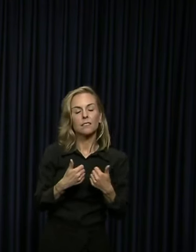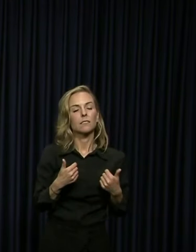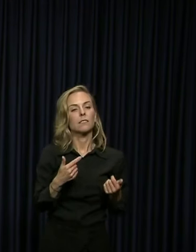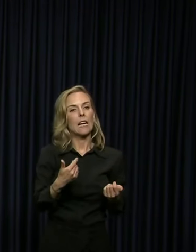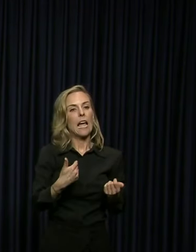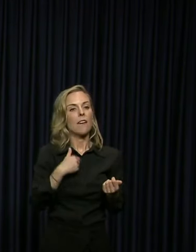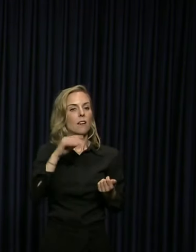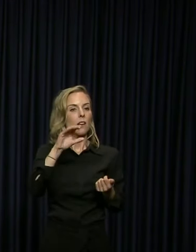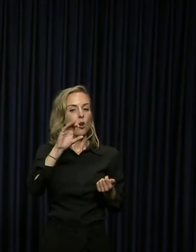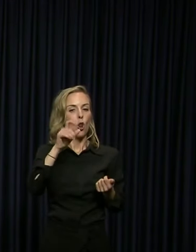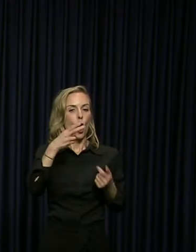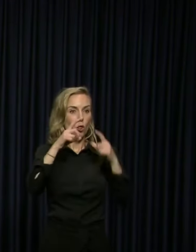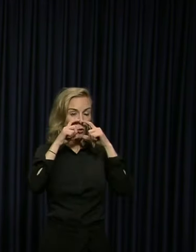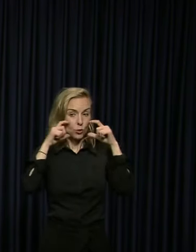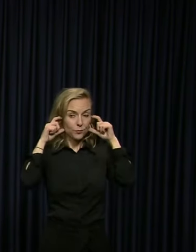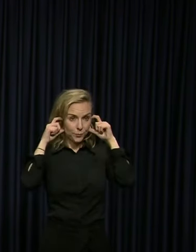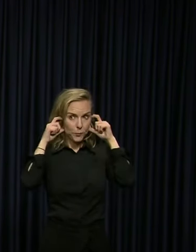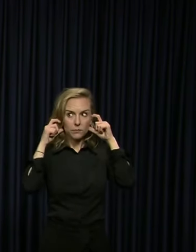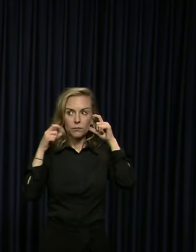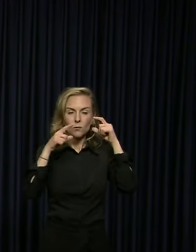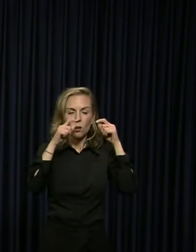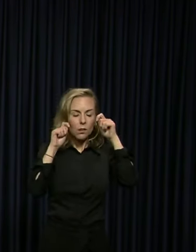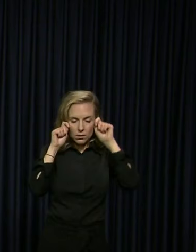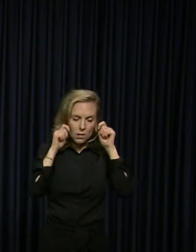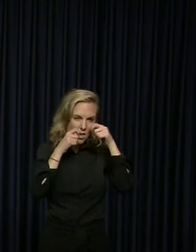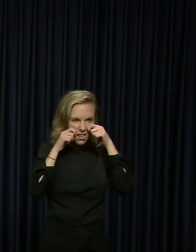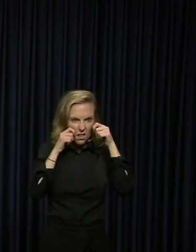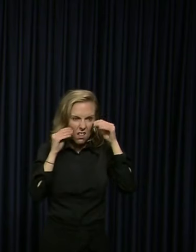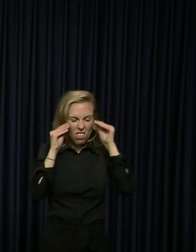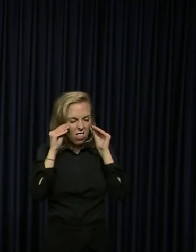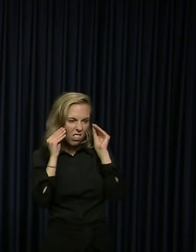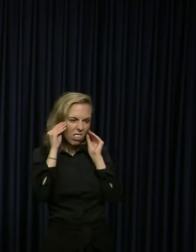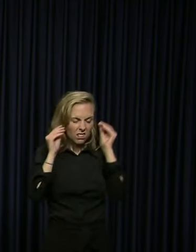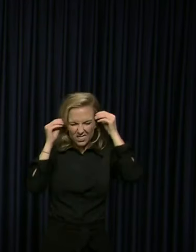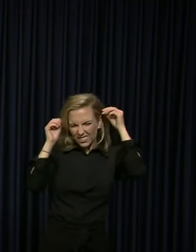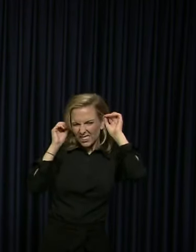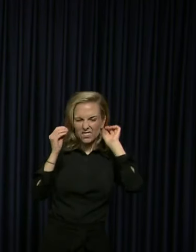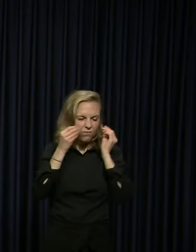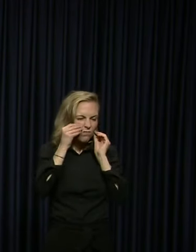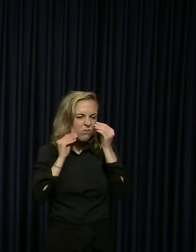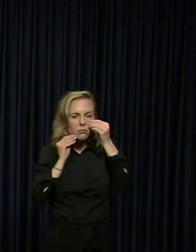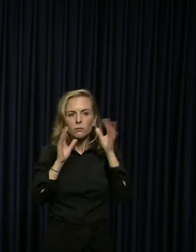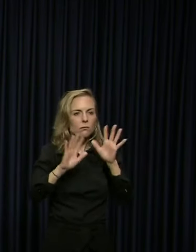VERY BRIEFLY, THE TEN STEPS